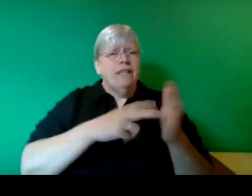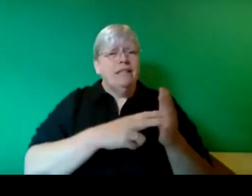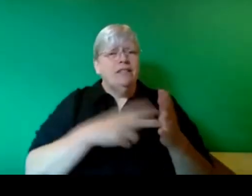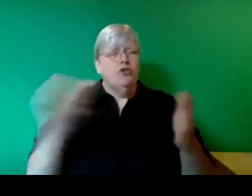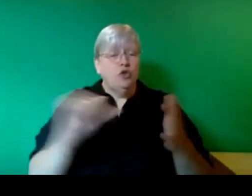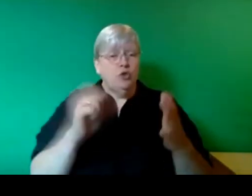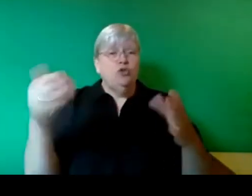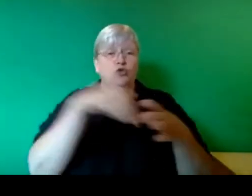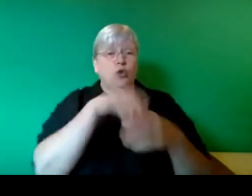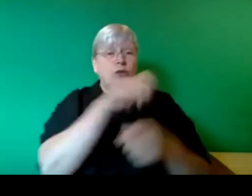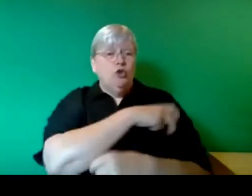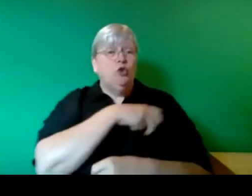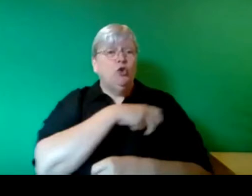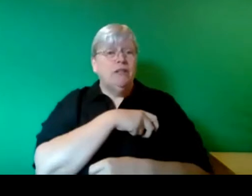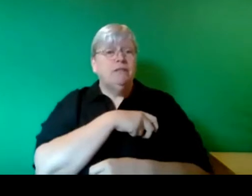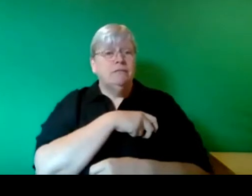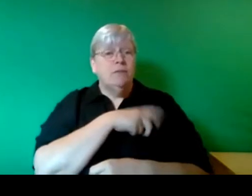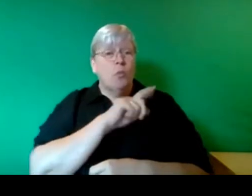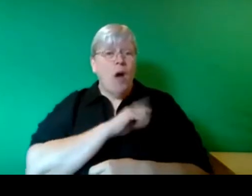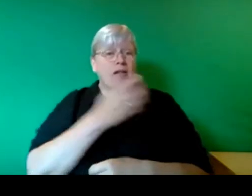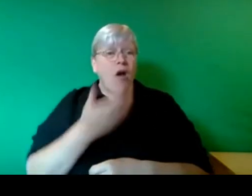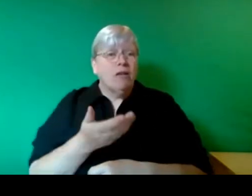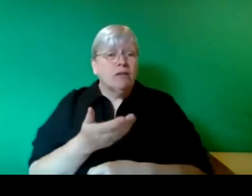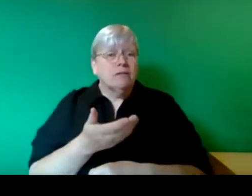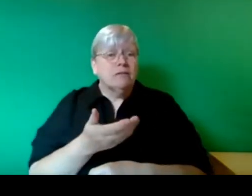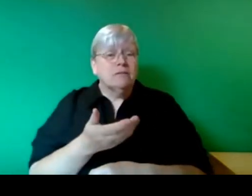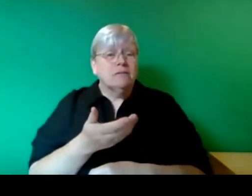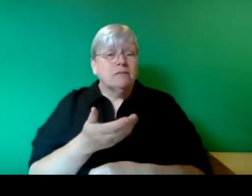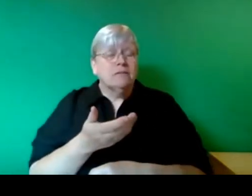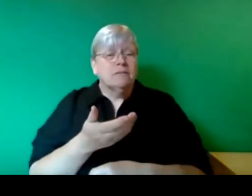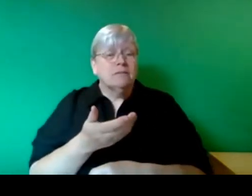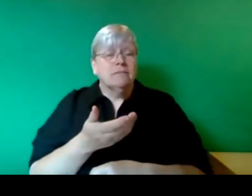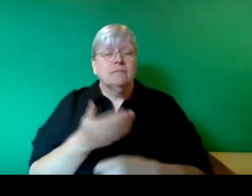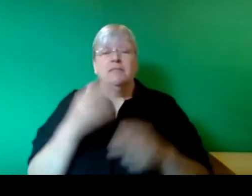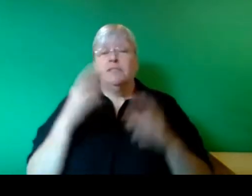that. Perhaps that's a topic for conversation in the workshops or even another event itself.